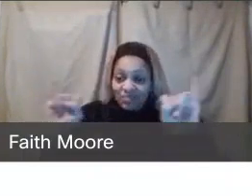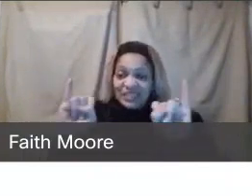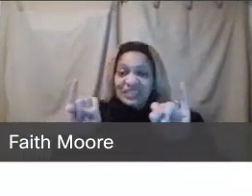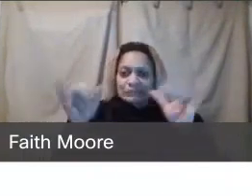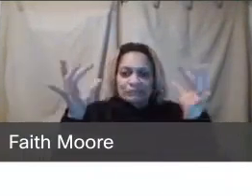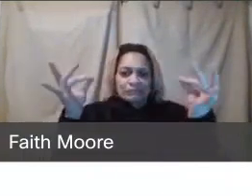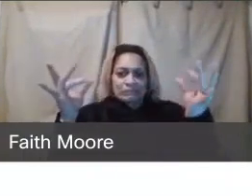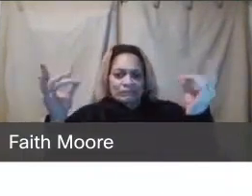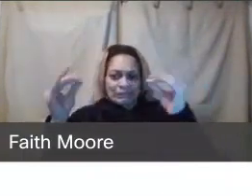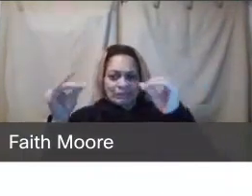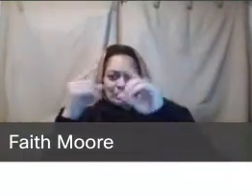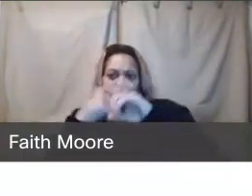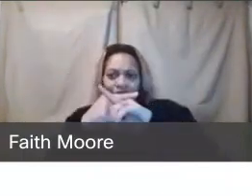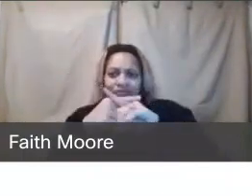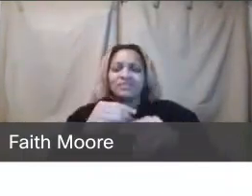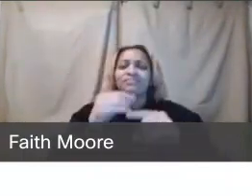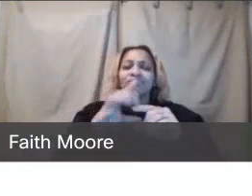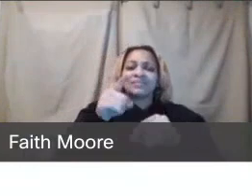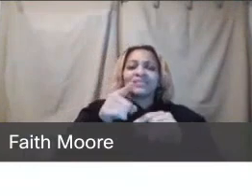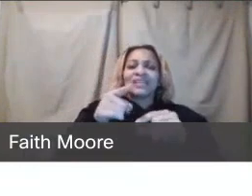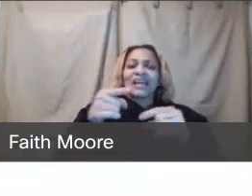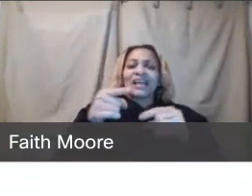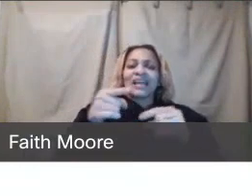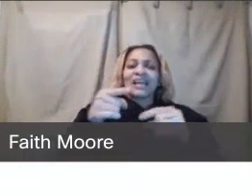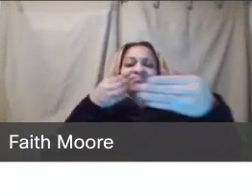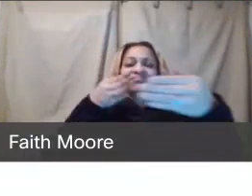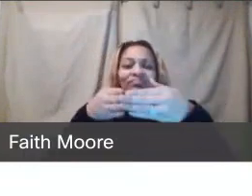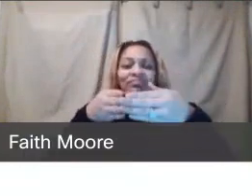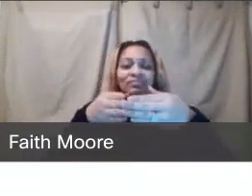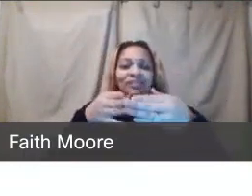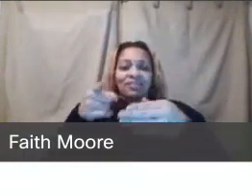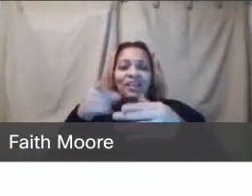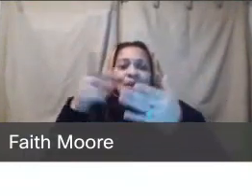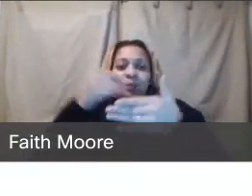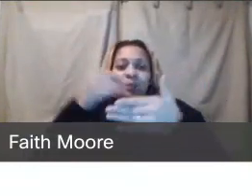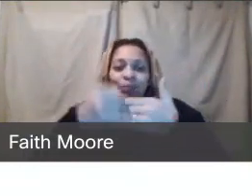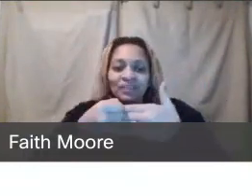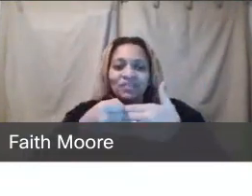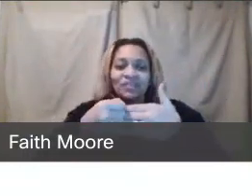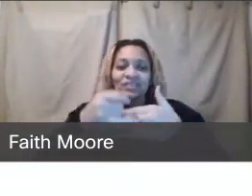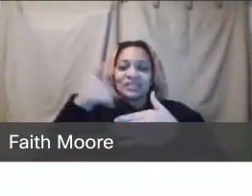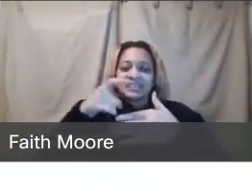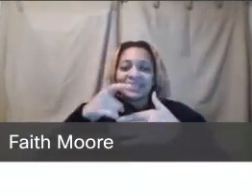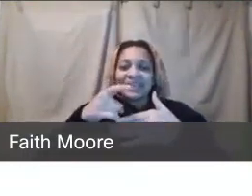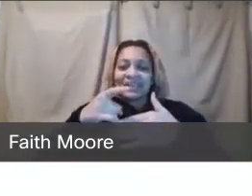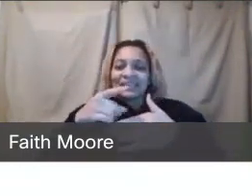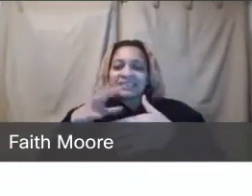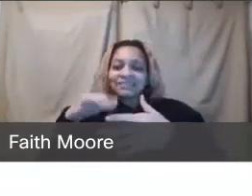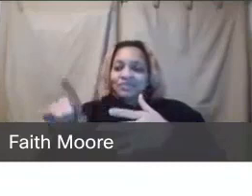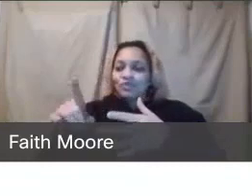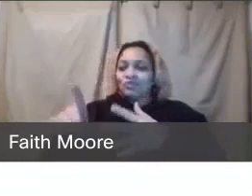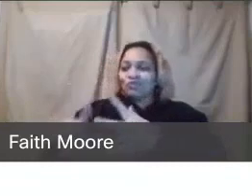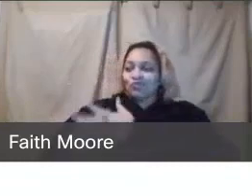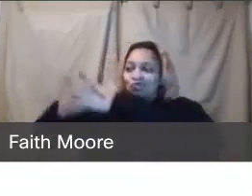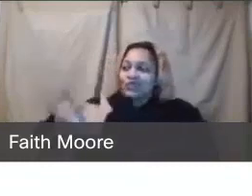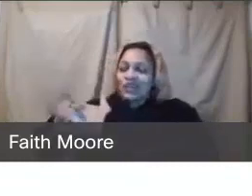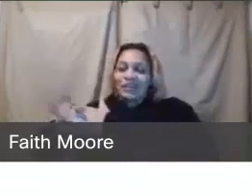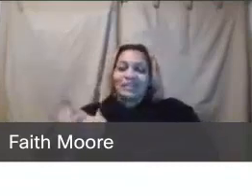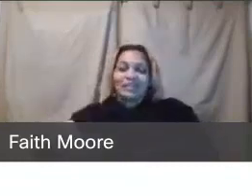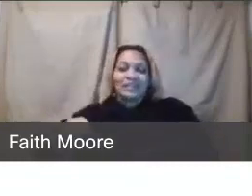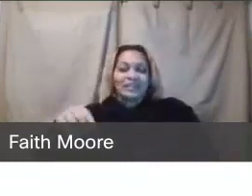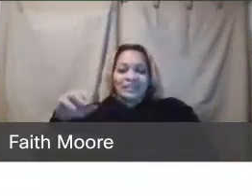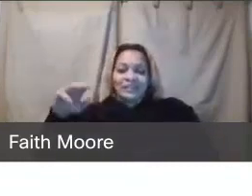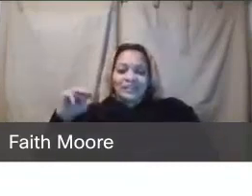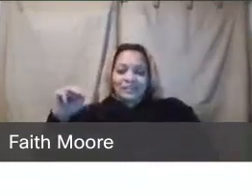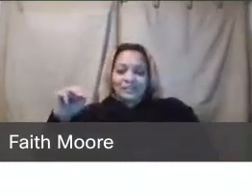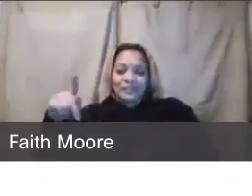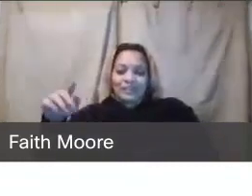is a pretty complicated intersection and it's right where this project needs to plug into the NPS project that's going to be sneaking around the title basin.